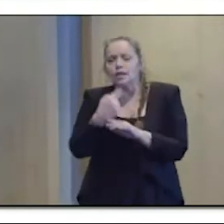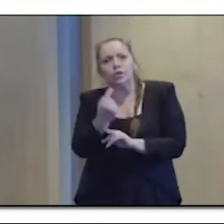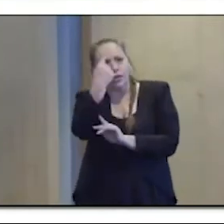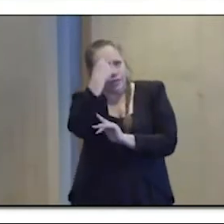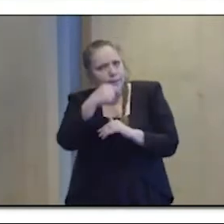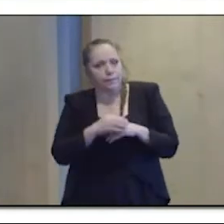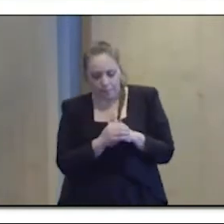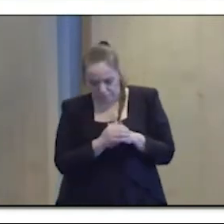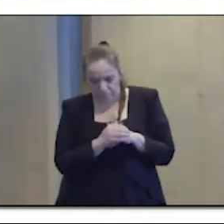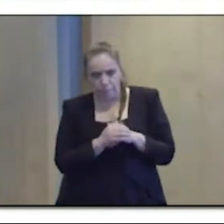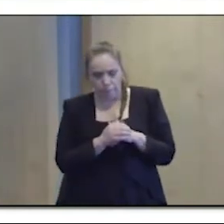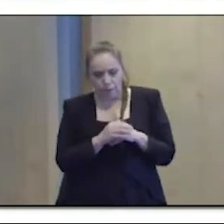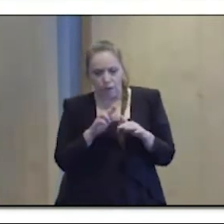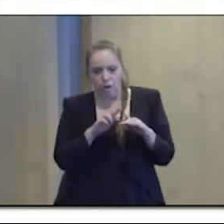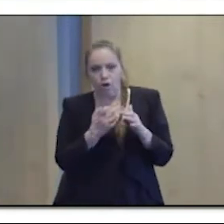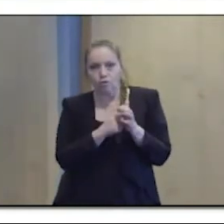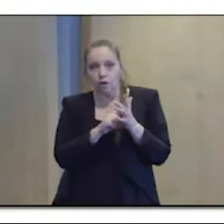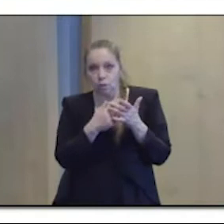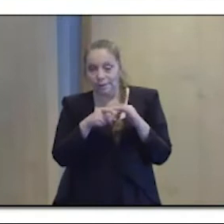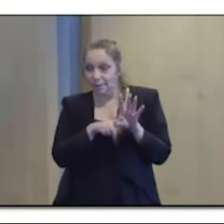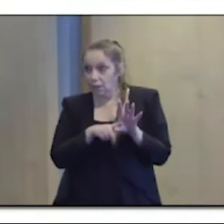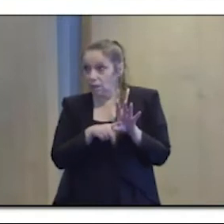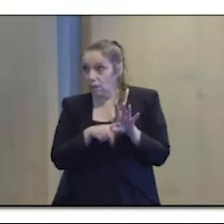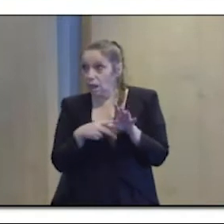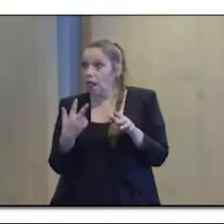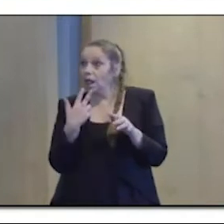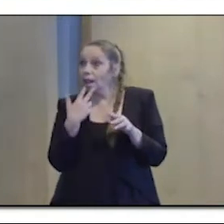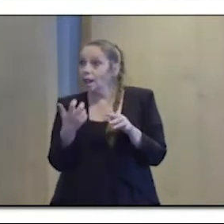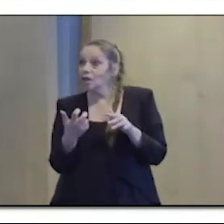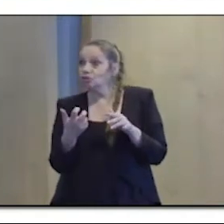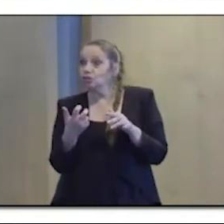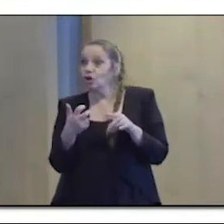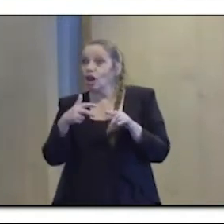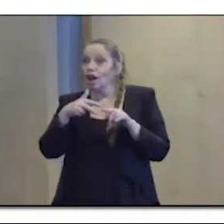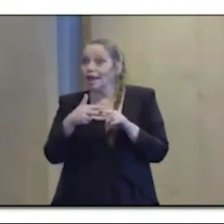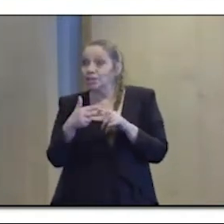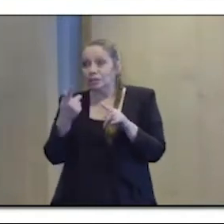of frequency if there's any electrical engineers out there, please I'm going to apologize, think